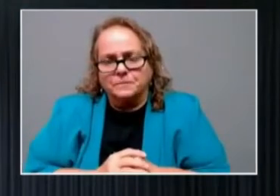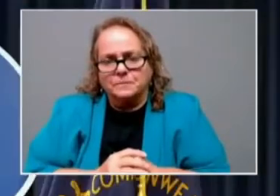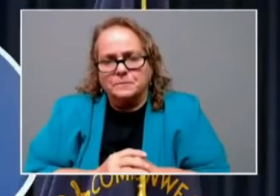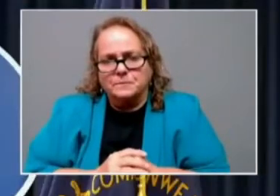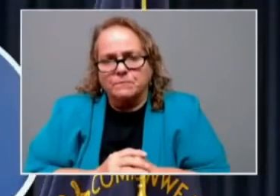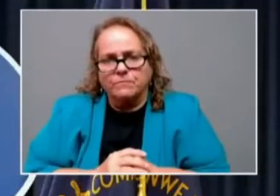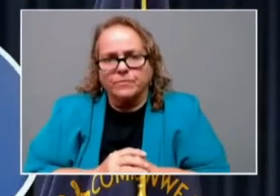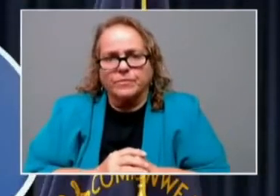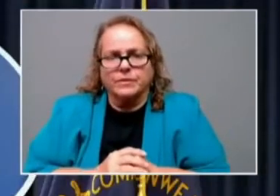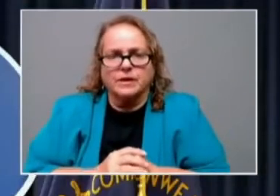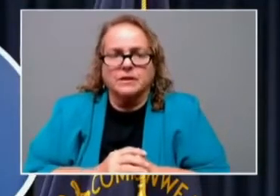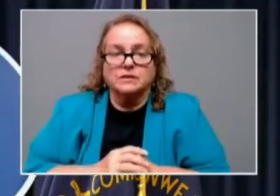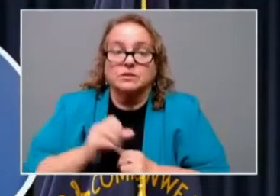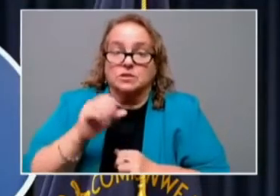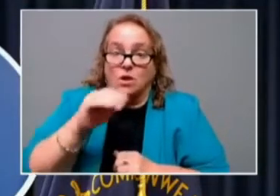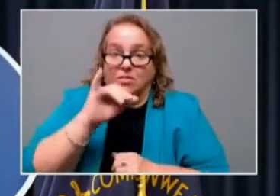So that's from Bowling Green where